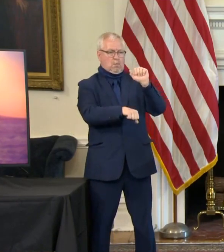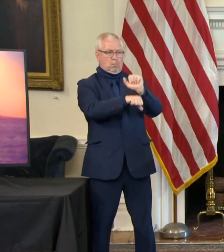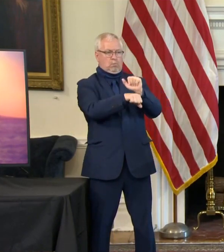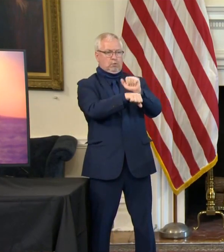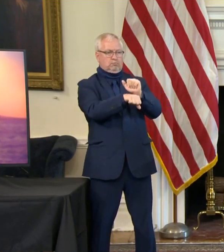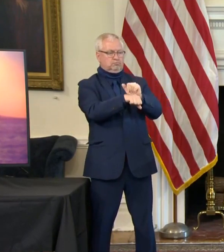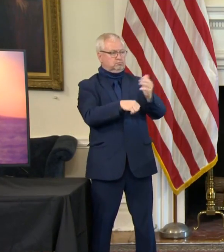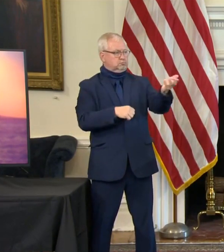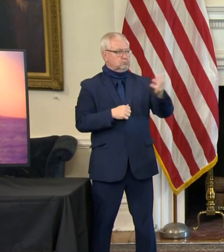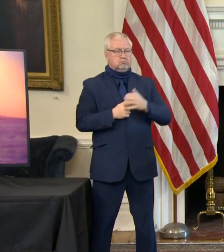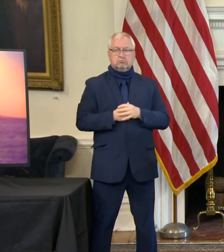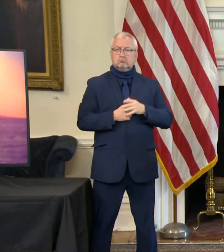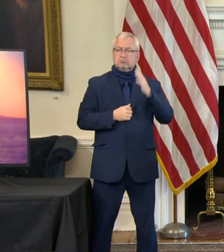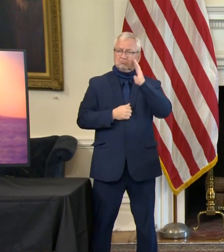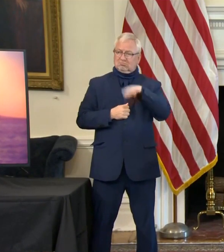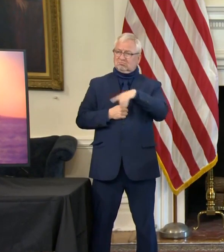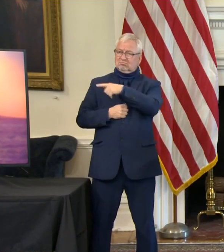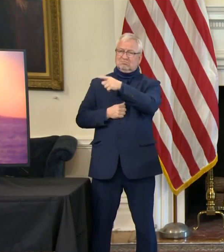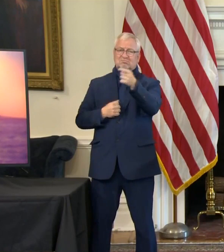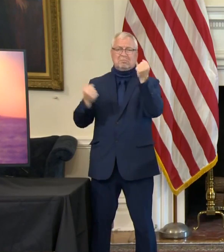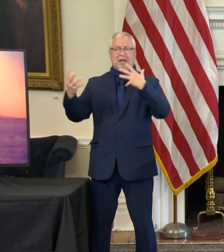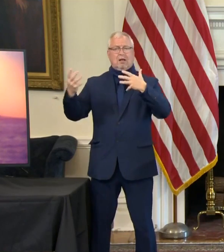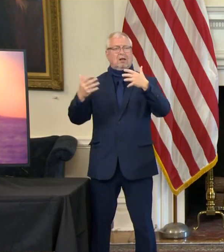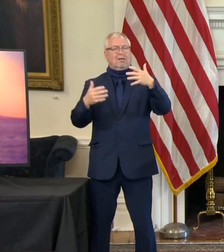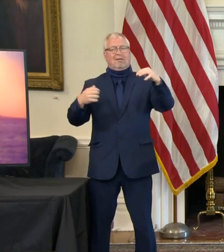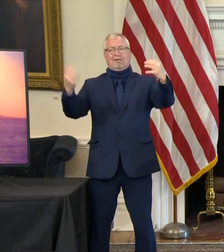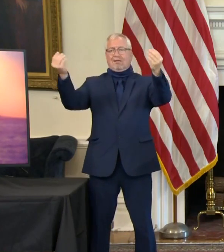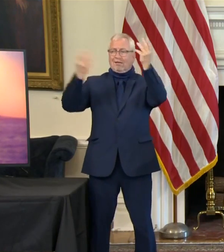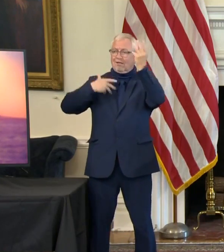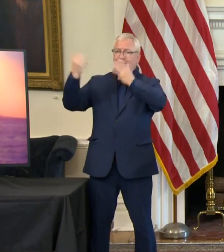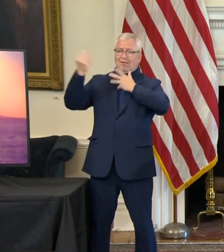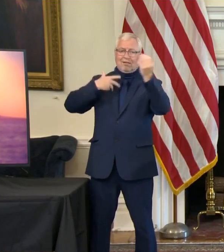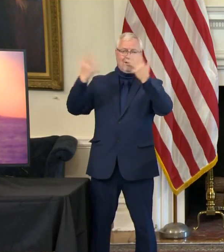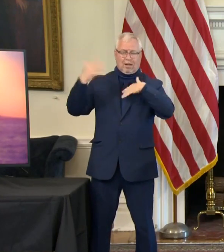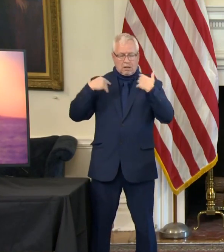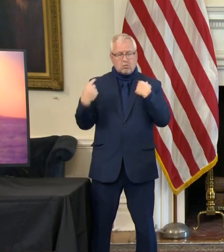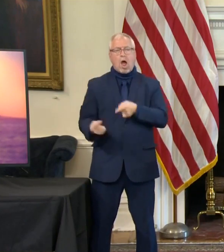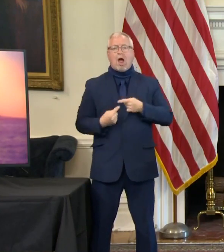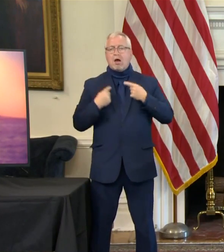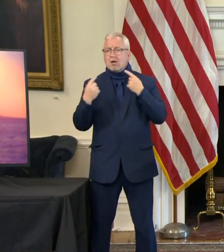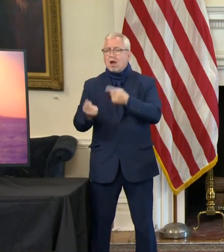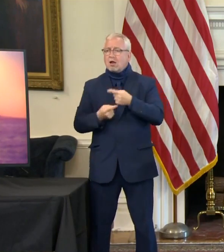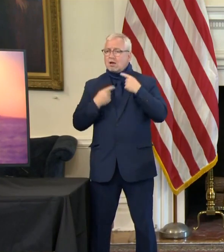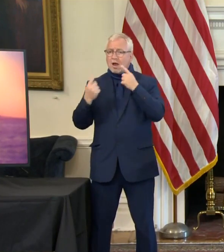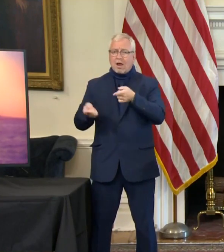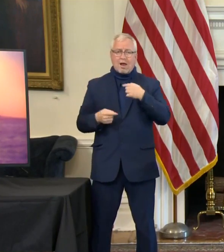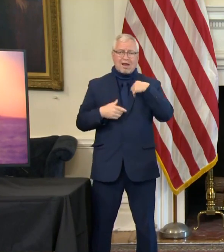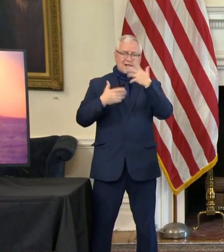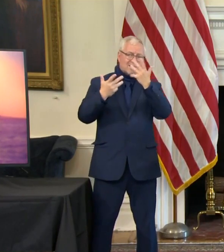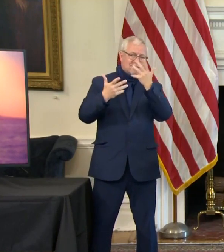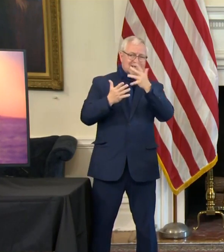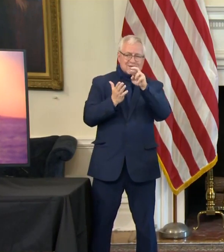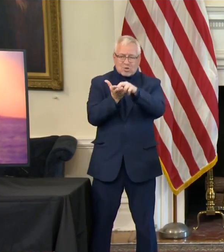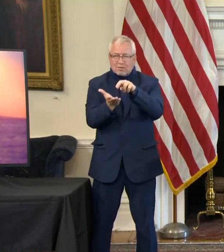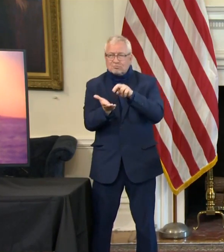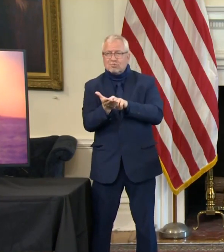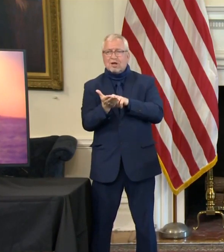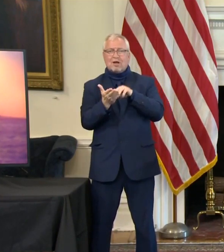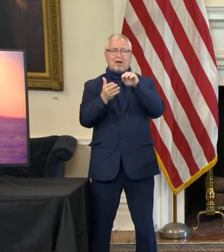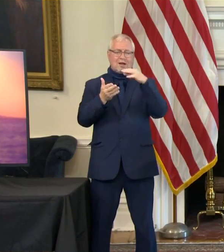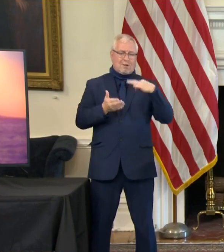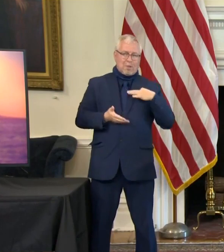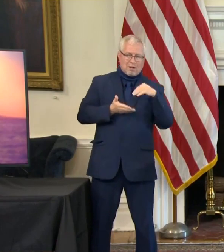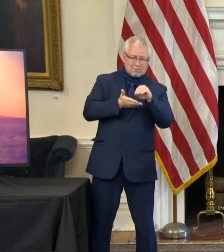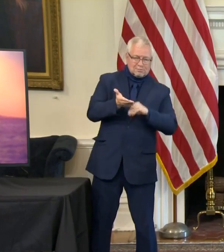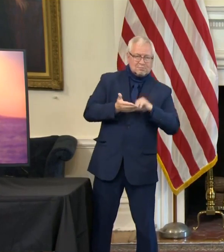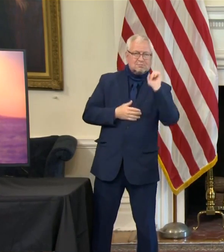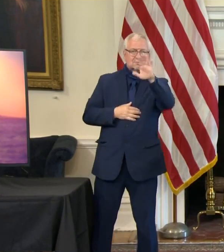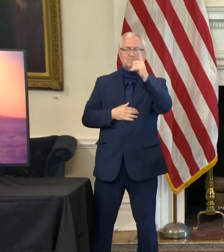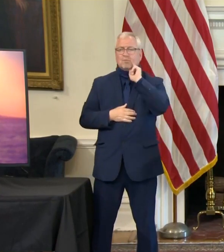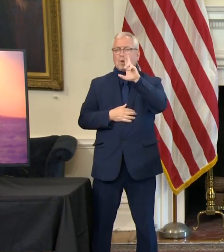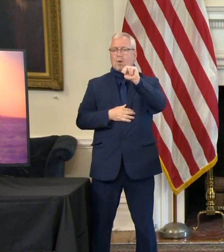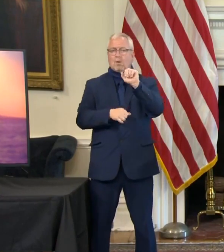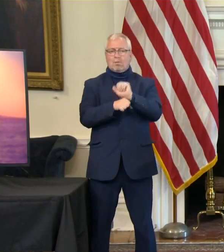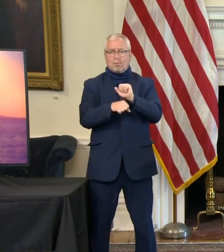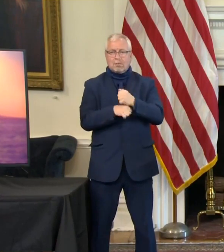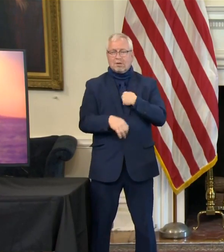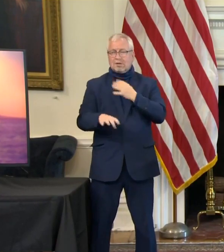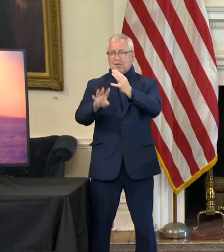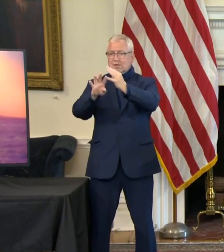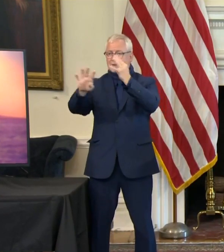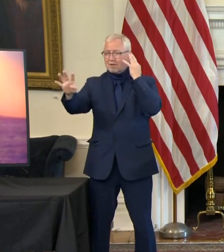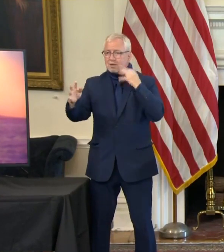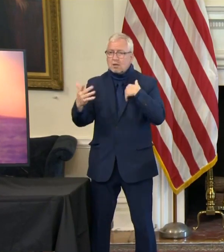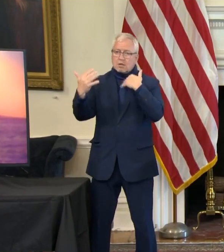LOST REVENUE, AS YOU KNOW, A LOT OF OUR [INDISCERNIBLE] HAVE BEEN -- OUTLETS HAVE BEEN INUNDATED BY’S HEART BREAKING STORIES OF PEOPLE NOT BEING ABLE TO GET UNEMPLOYMENT, THE